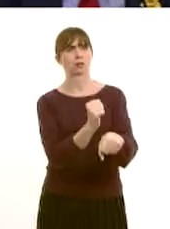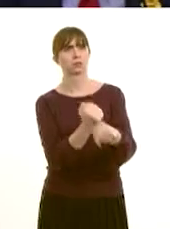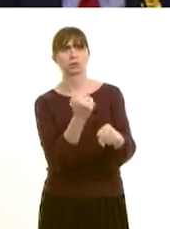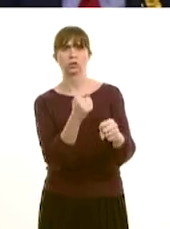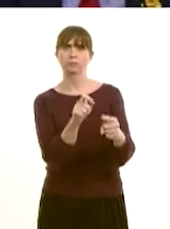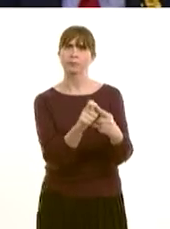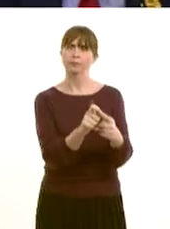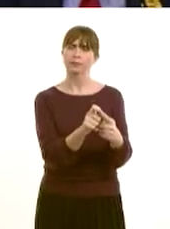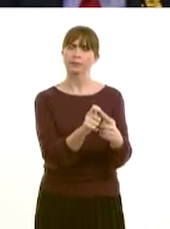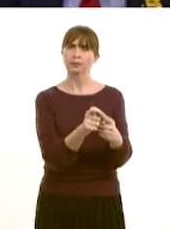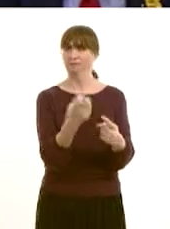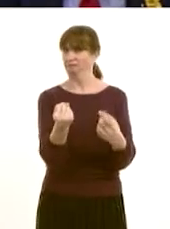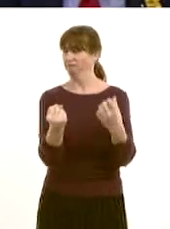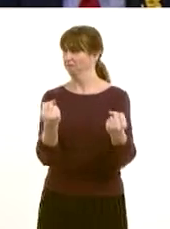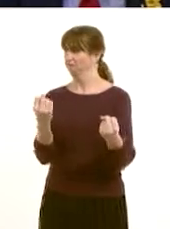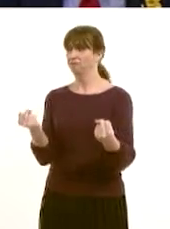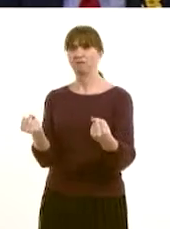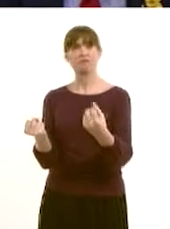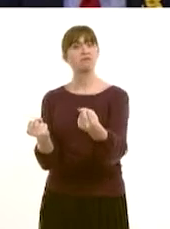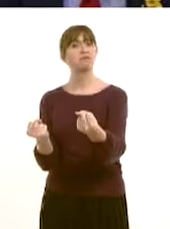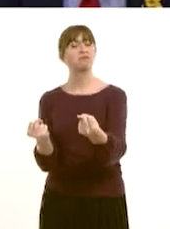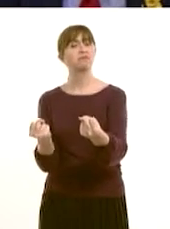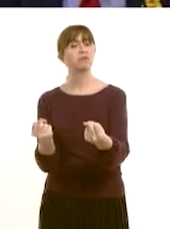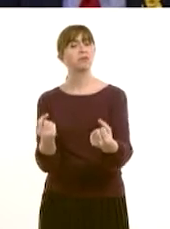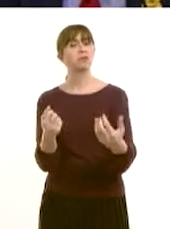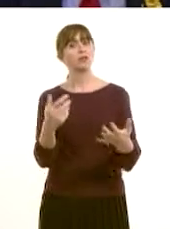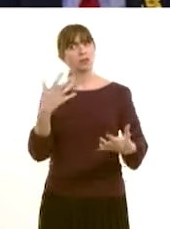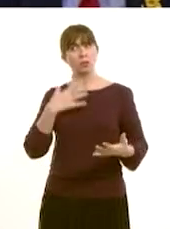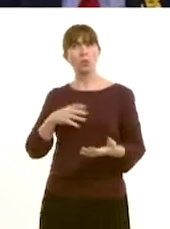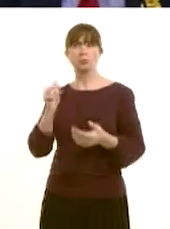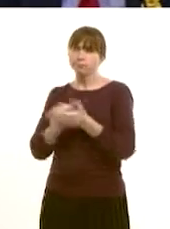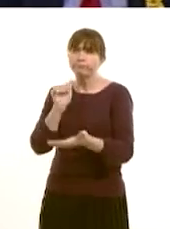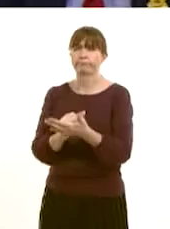Will you look at Welsh Liberal Democrat plans to invest in a properly funded access-to-GP